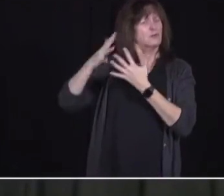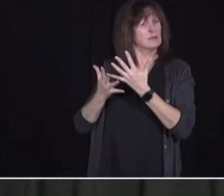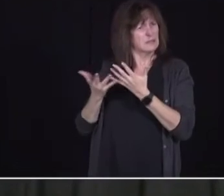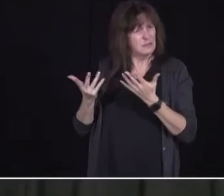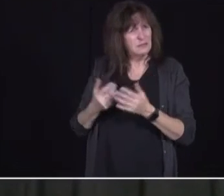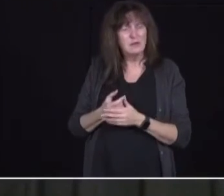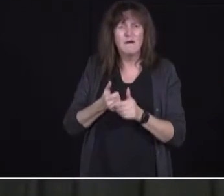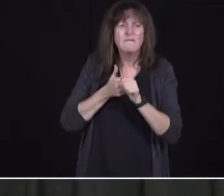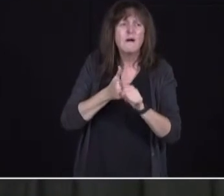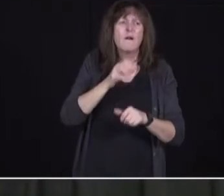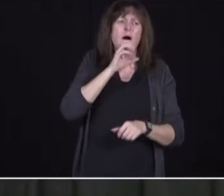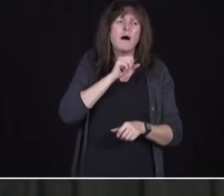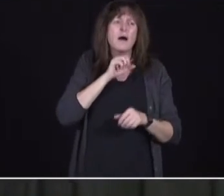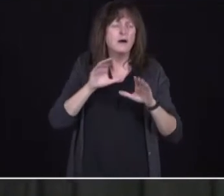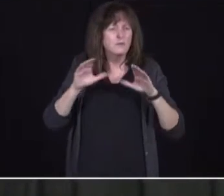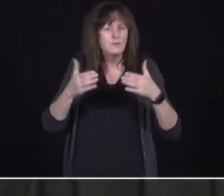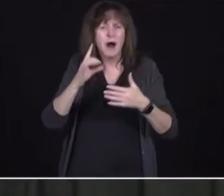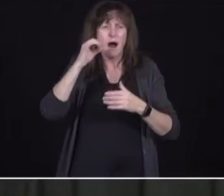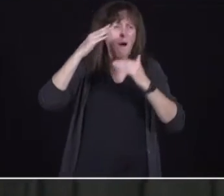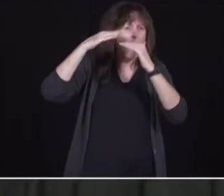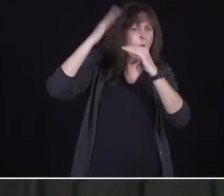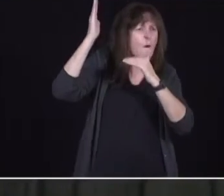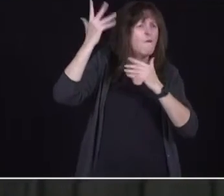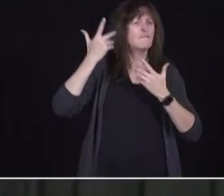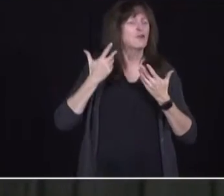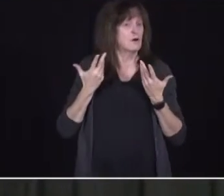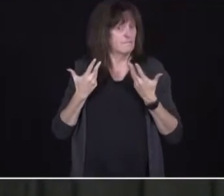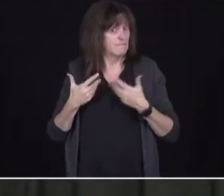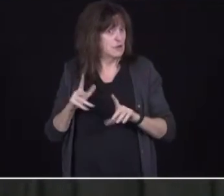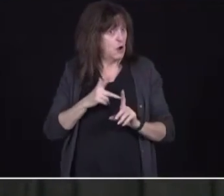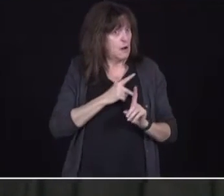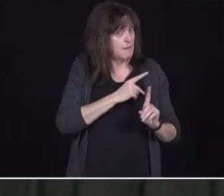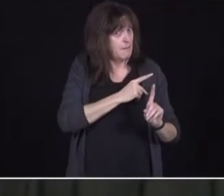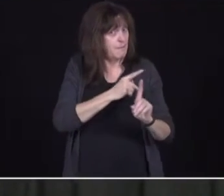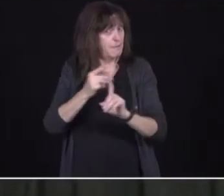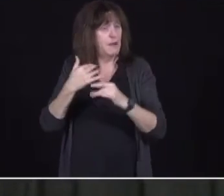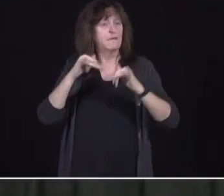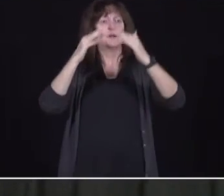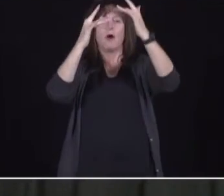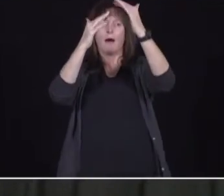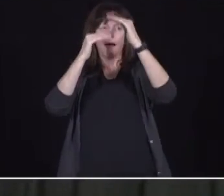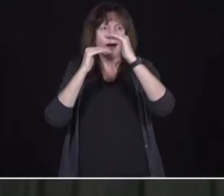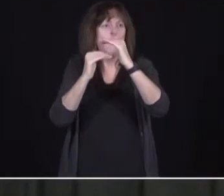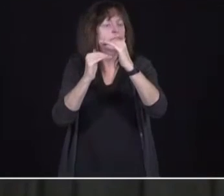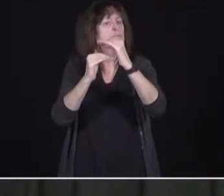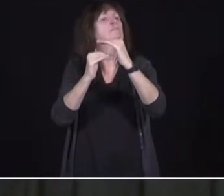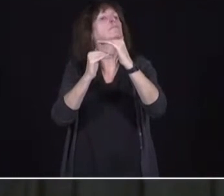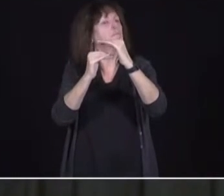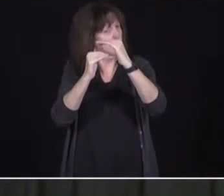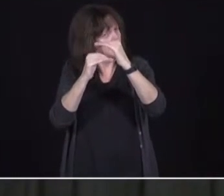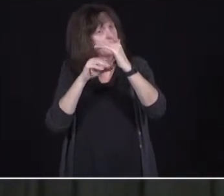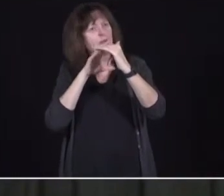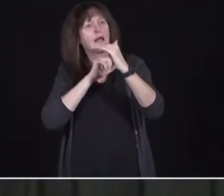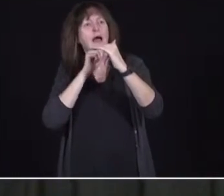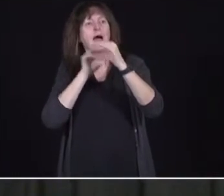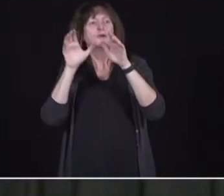And you can see it on the back bore. You can see those in the most vulnerable. Those in age brackets 80 years old and above.